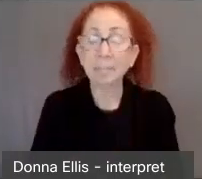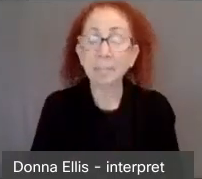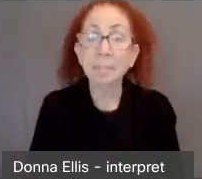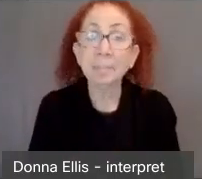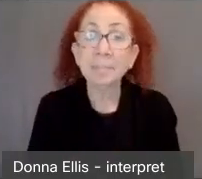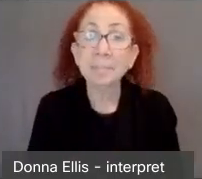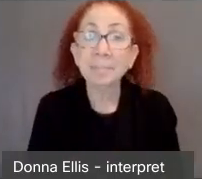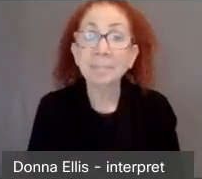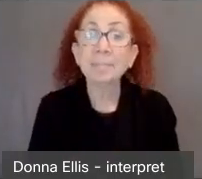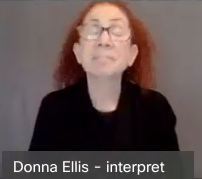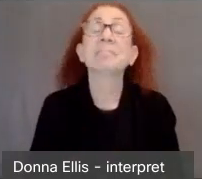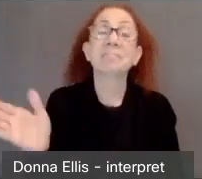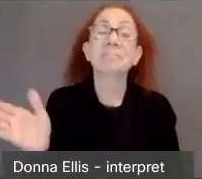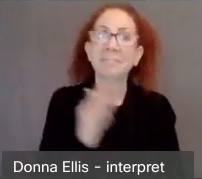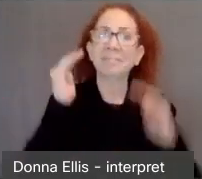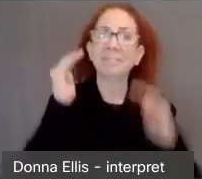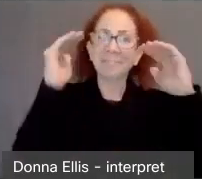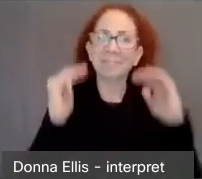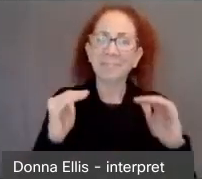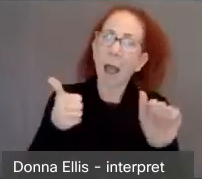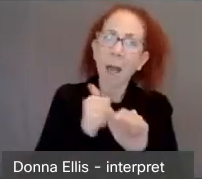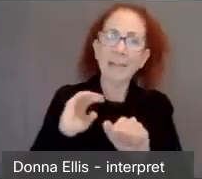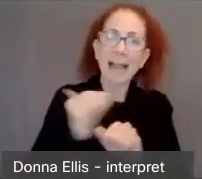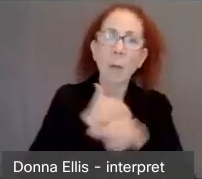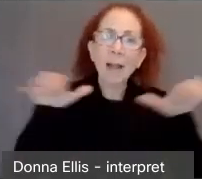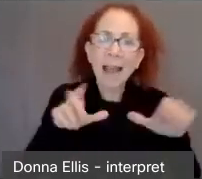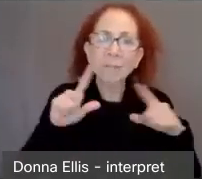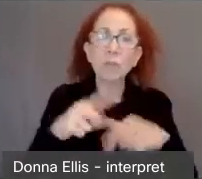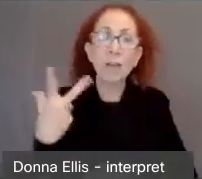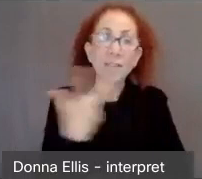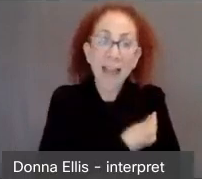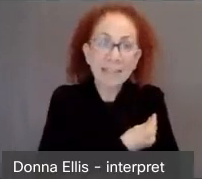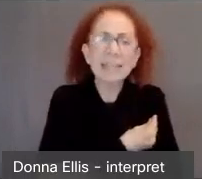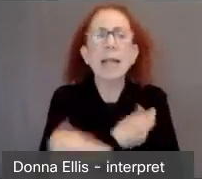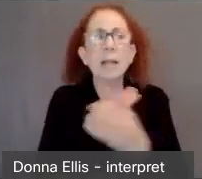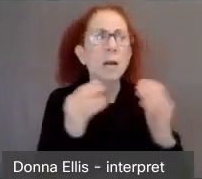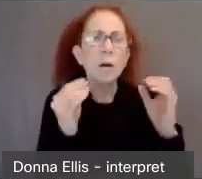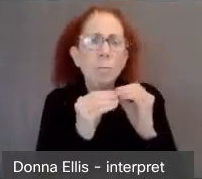Now, I want to share an update on our efforts to vaccinate vulnerable members of our community.